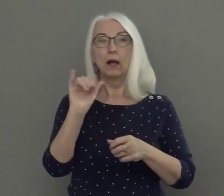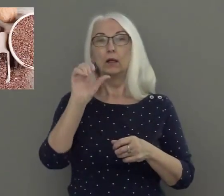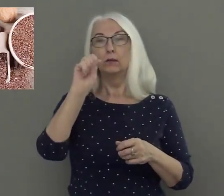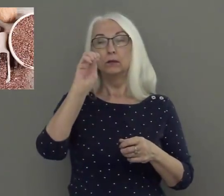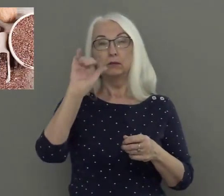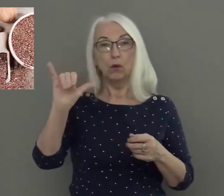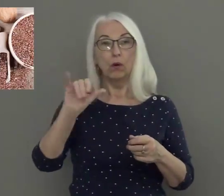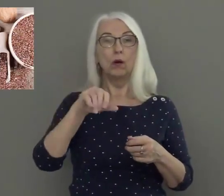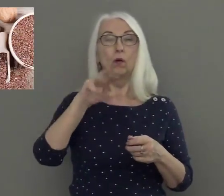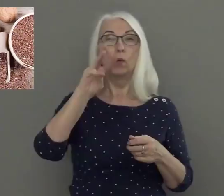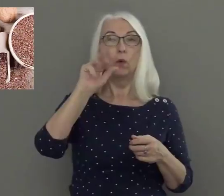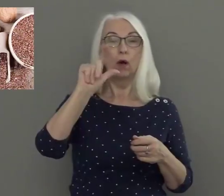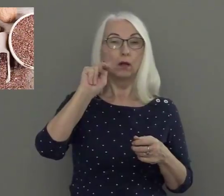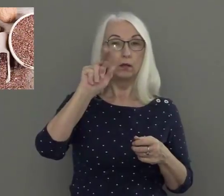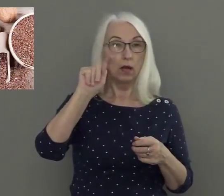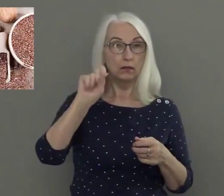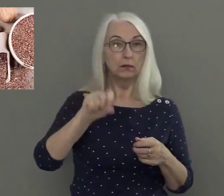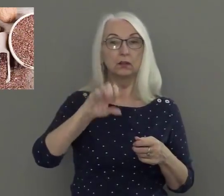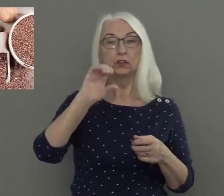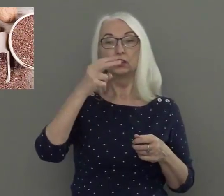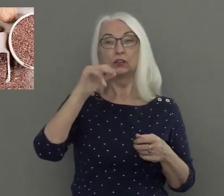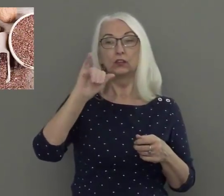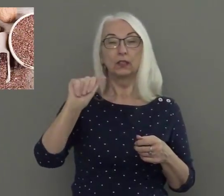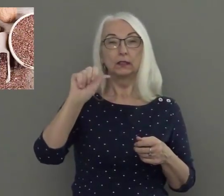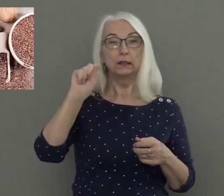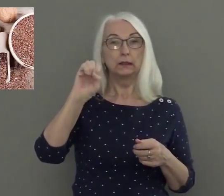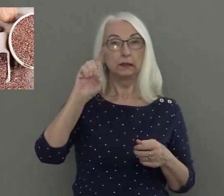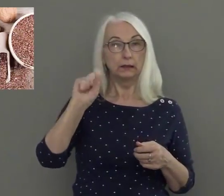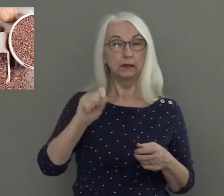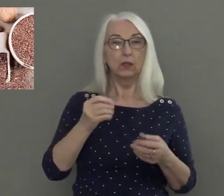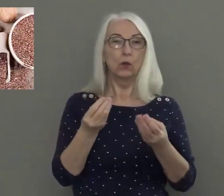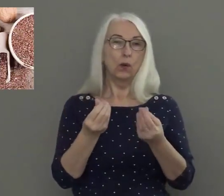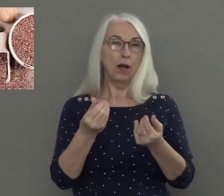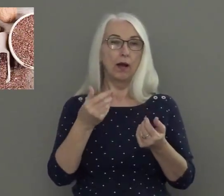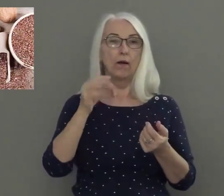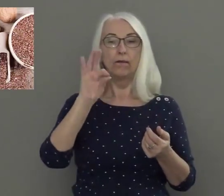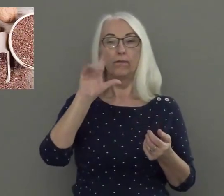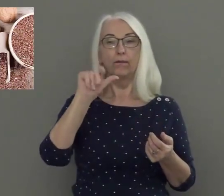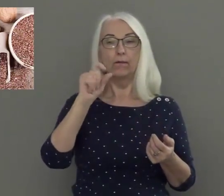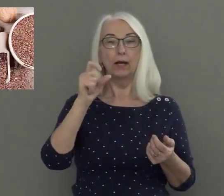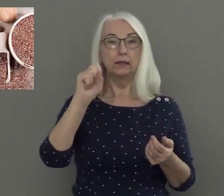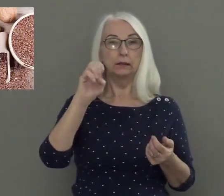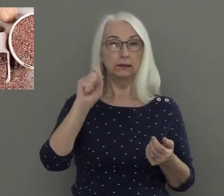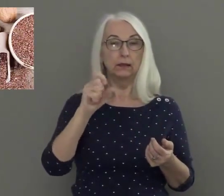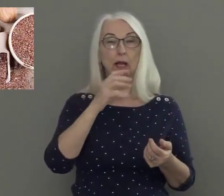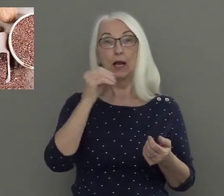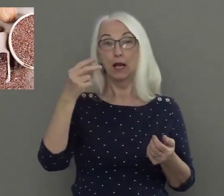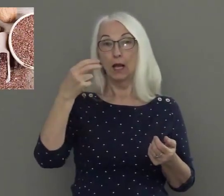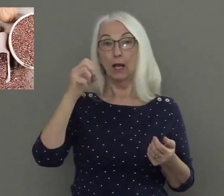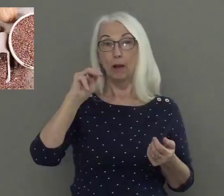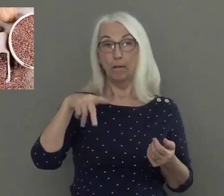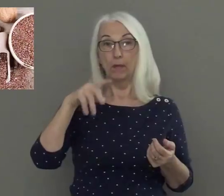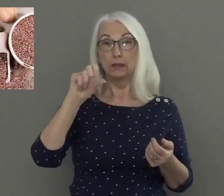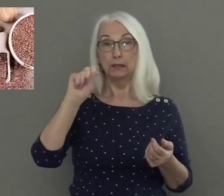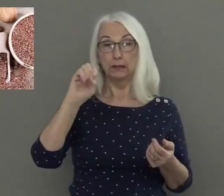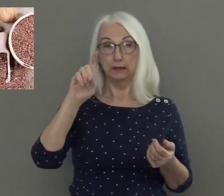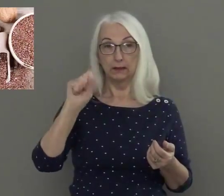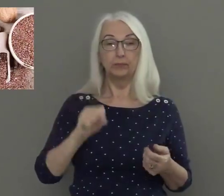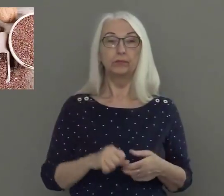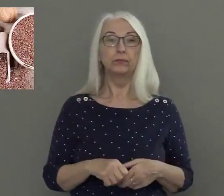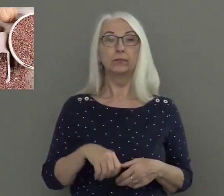such as soy, walnuts, chia seeds, ground flaxseeds, and hemp seeds.